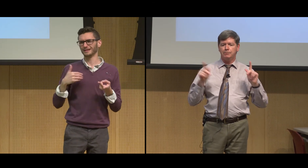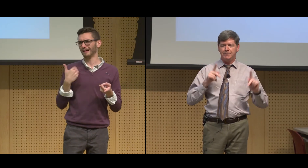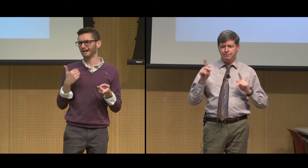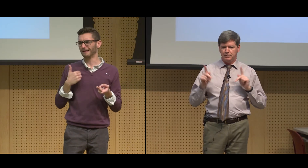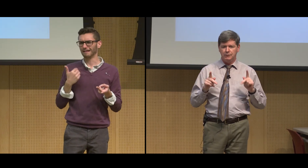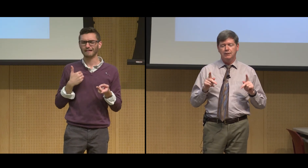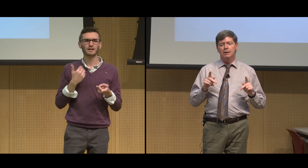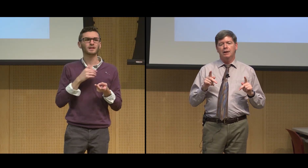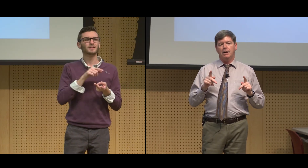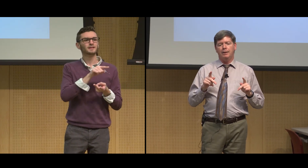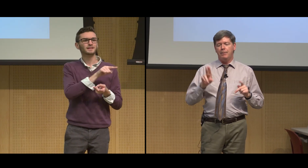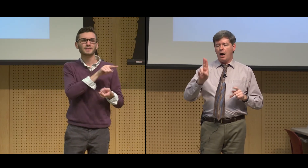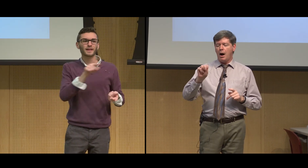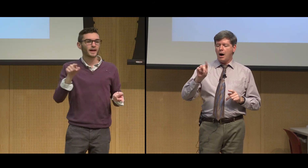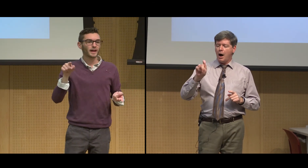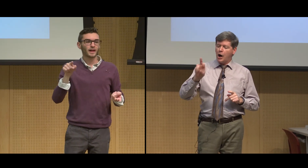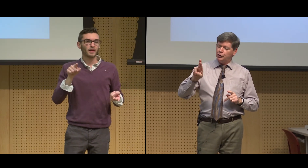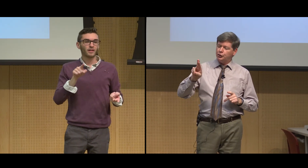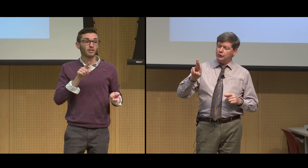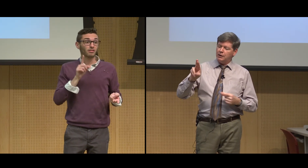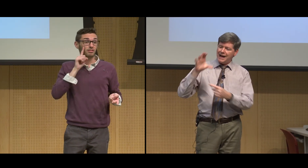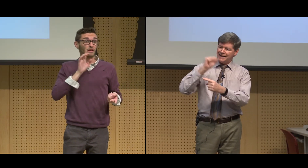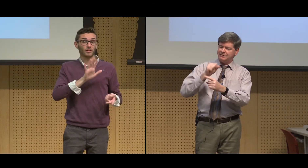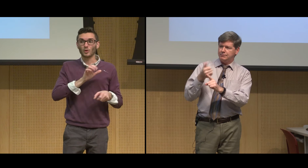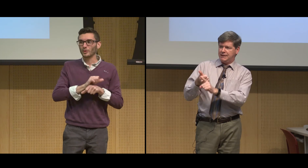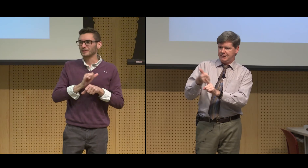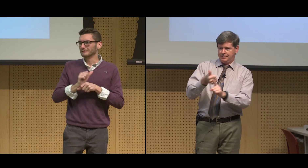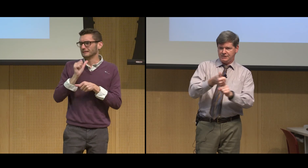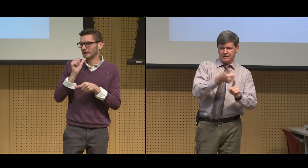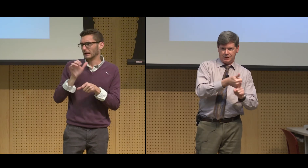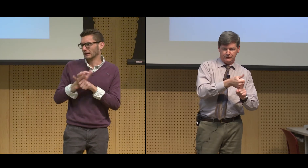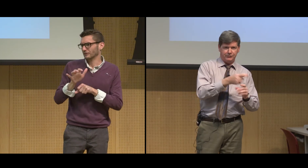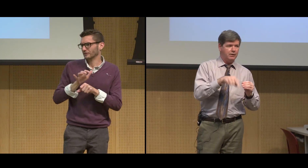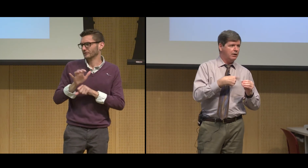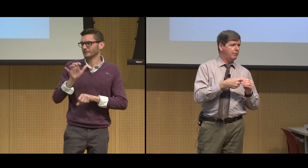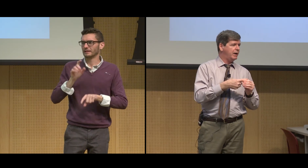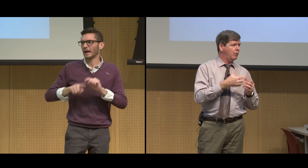or young people underestimate themselves